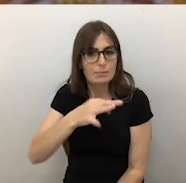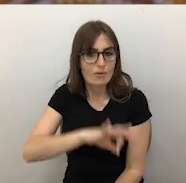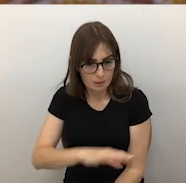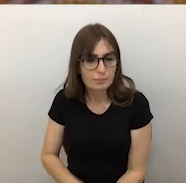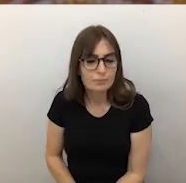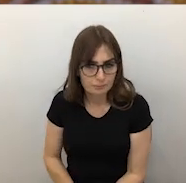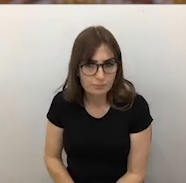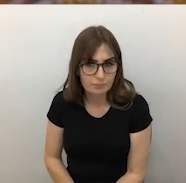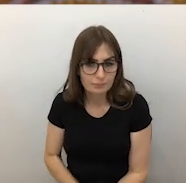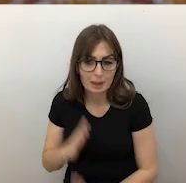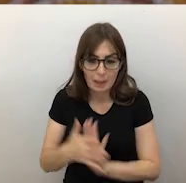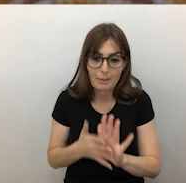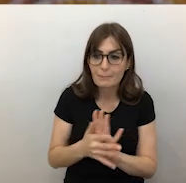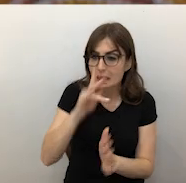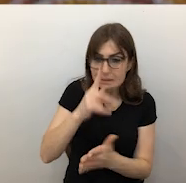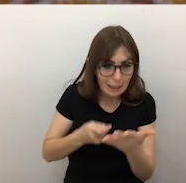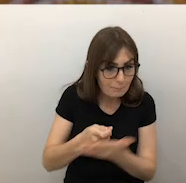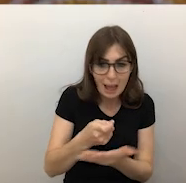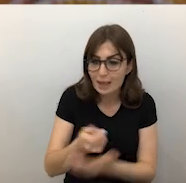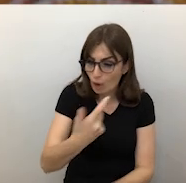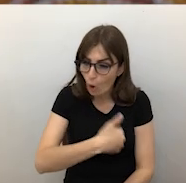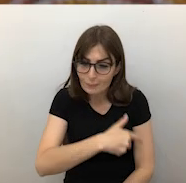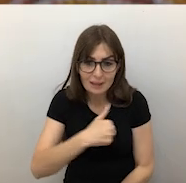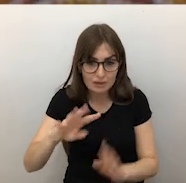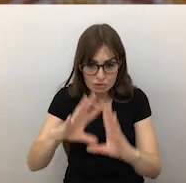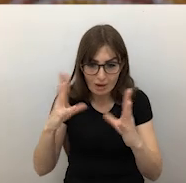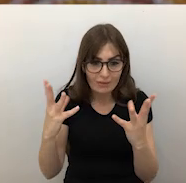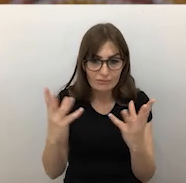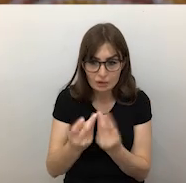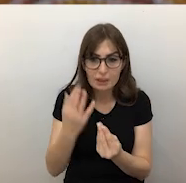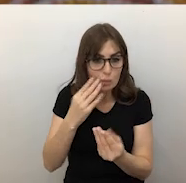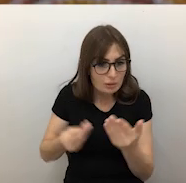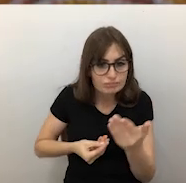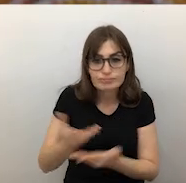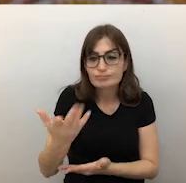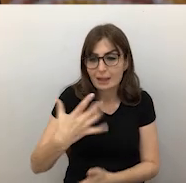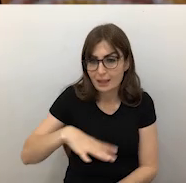to stay solvent. That is the organisation can pay its obligations as